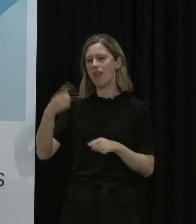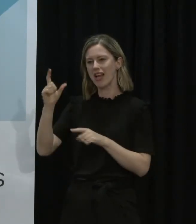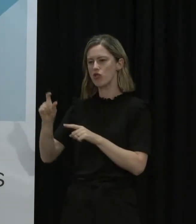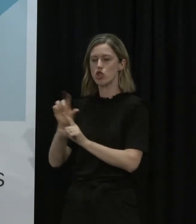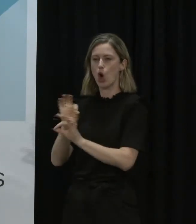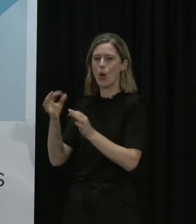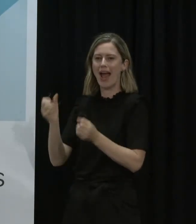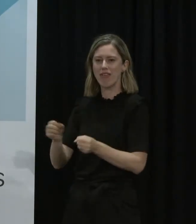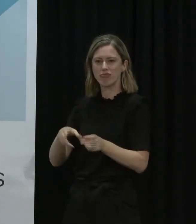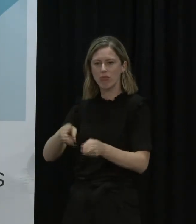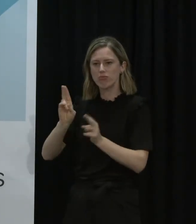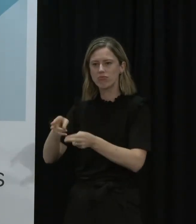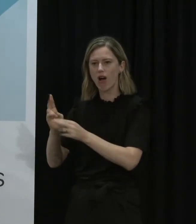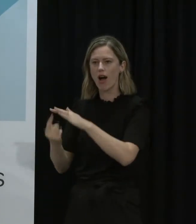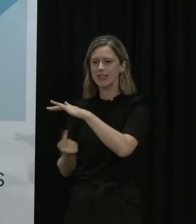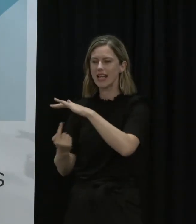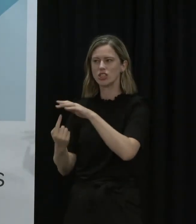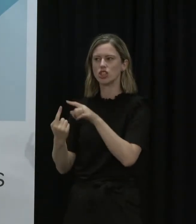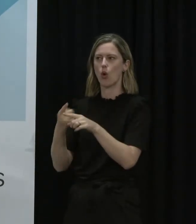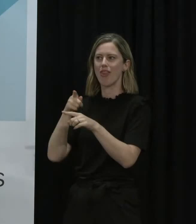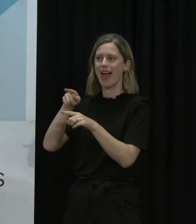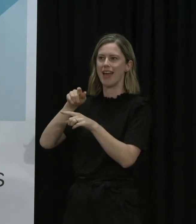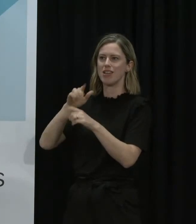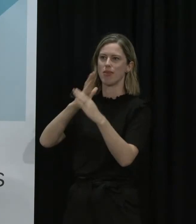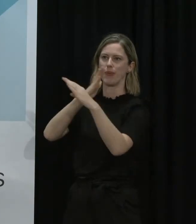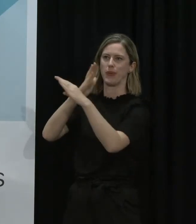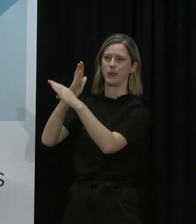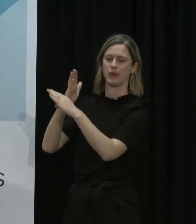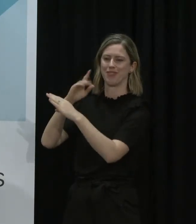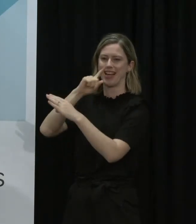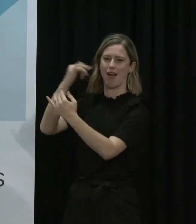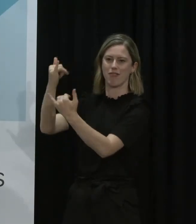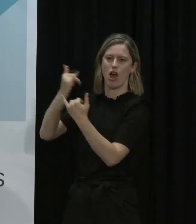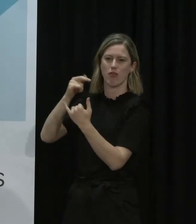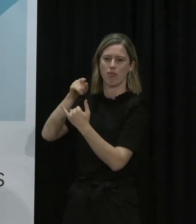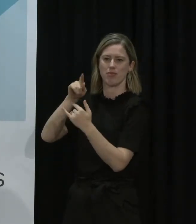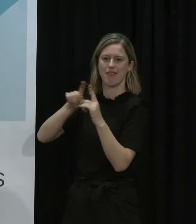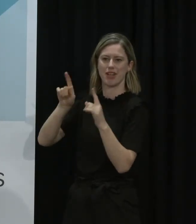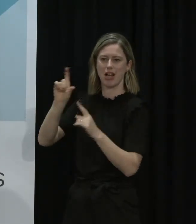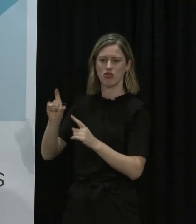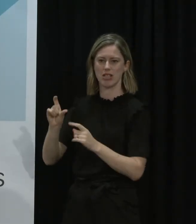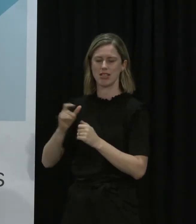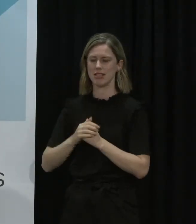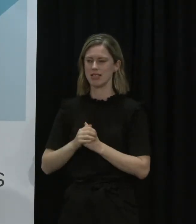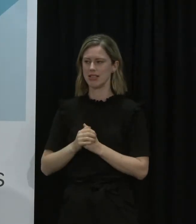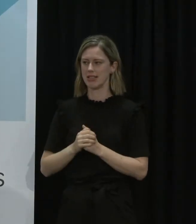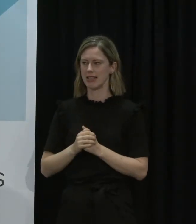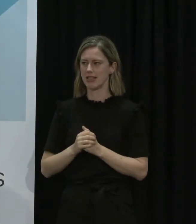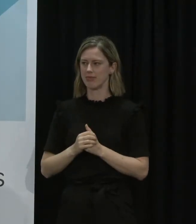isolation system and we test them rigorously while they are there. They won't be something that operates in all countries